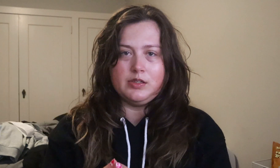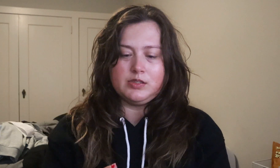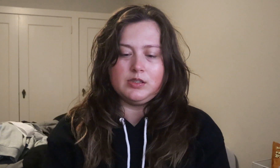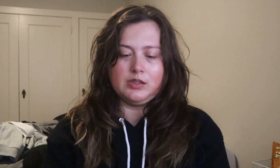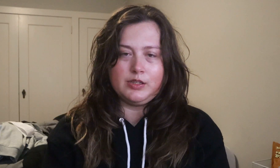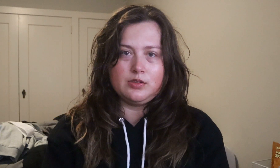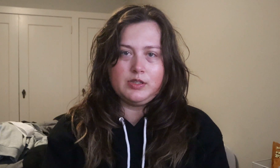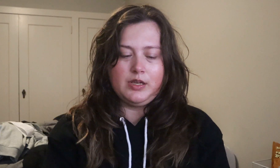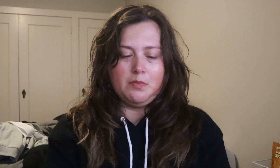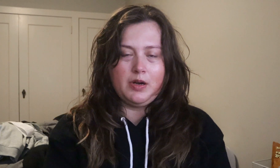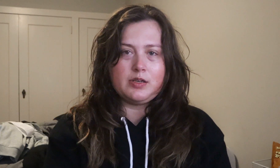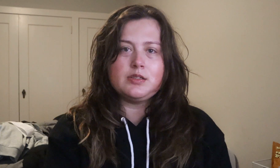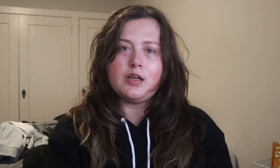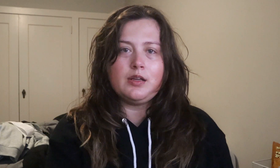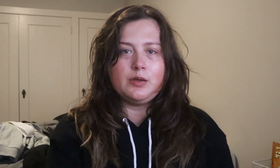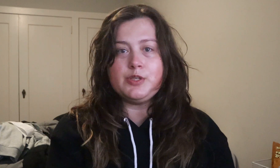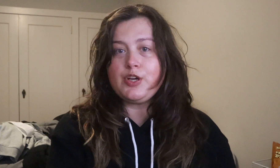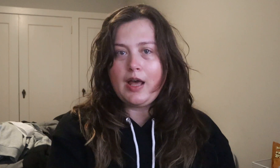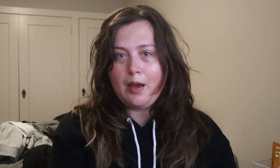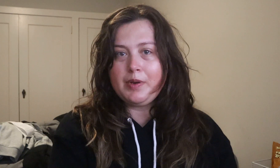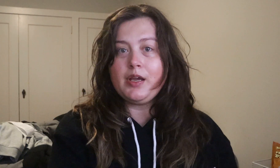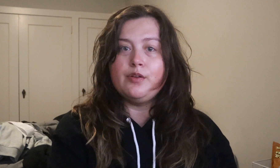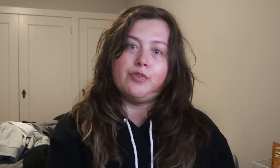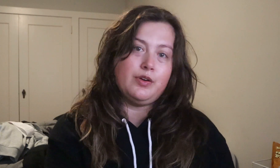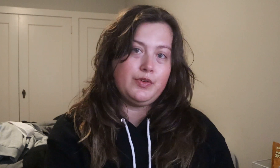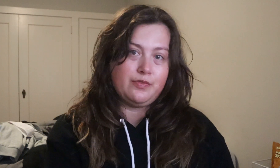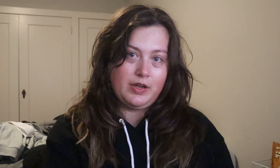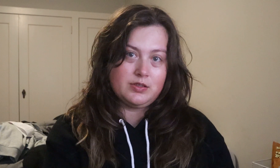This is literally American Sign Language happening in front of your face.